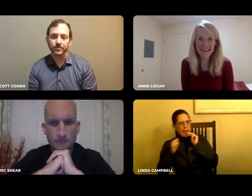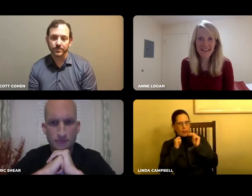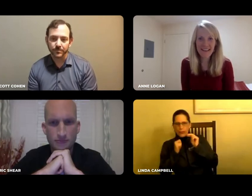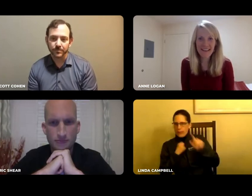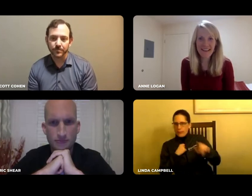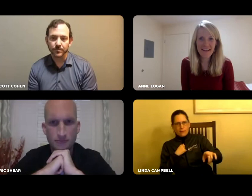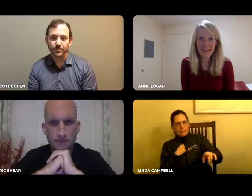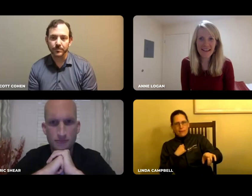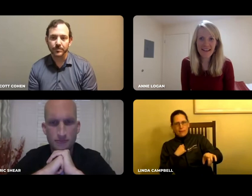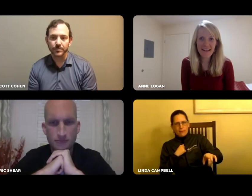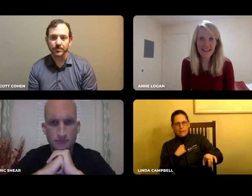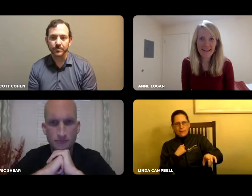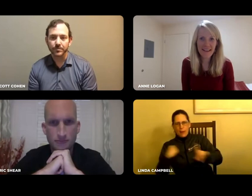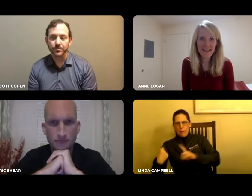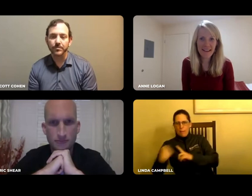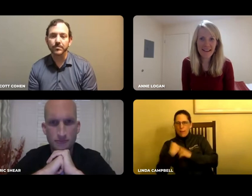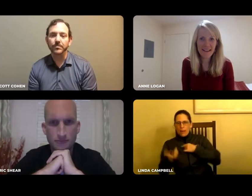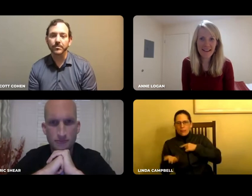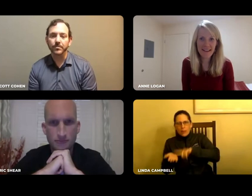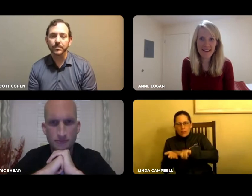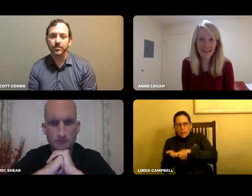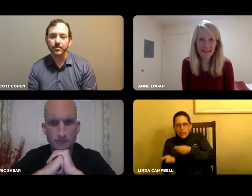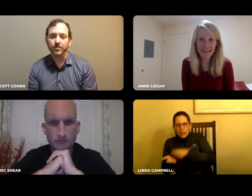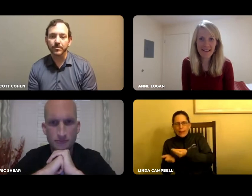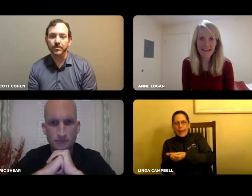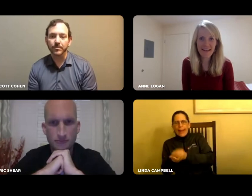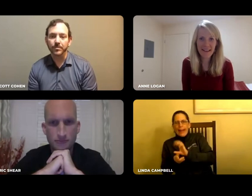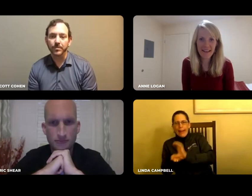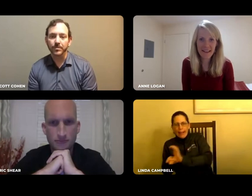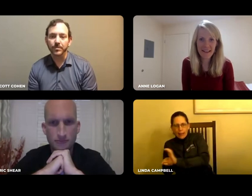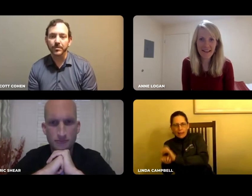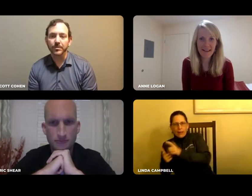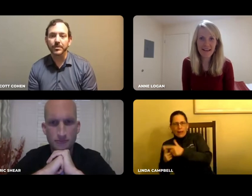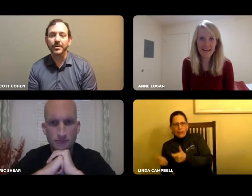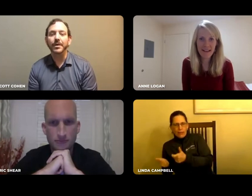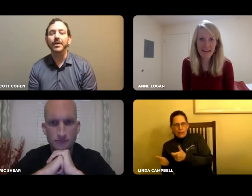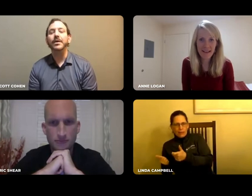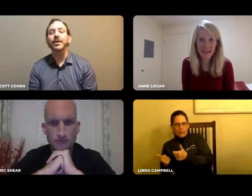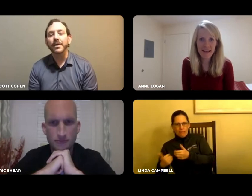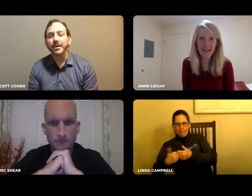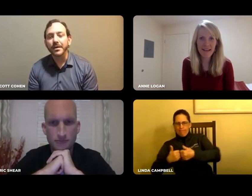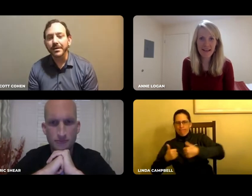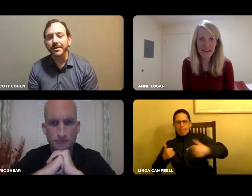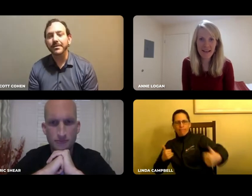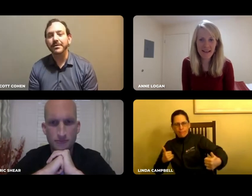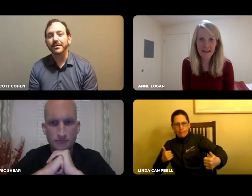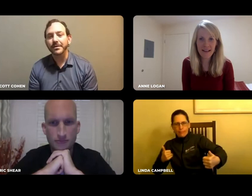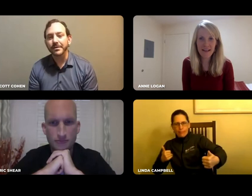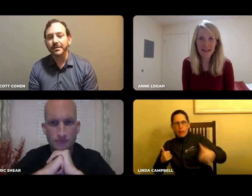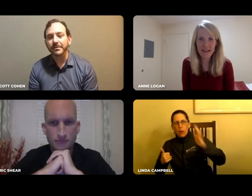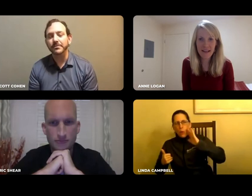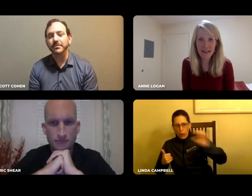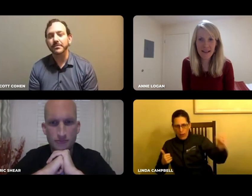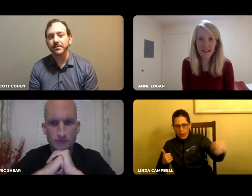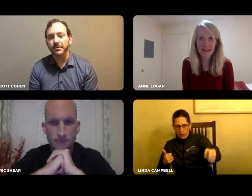I had an interpreter with my class. There was another interpreter for the deaf student.